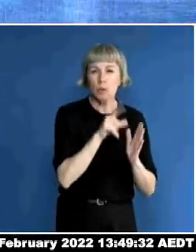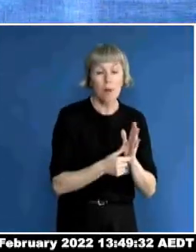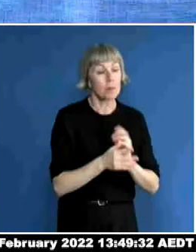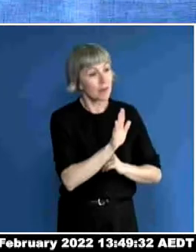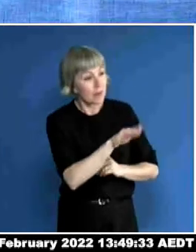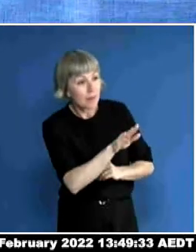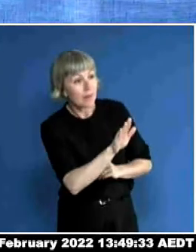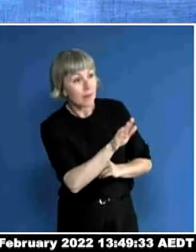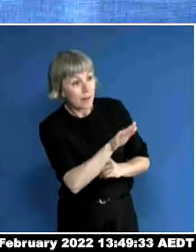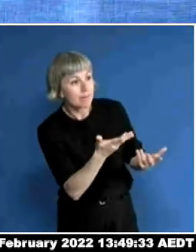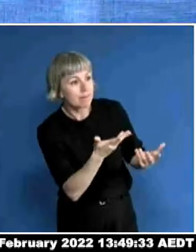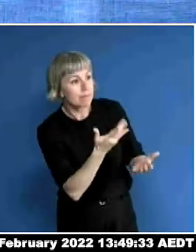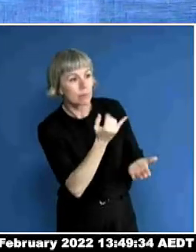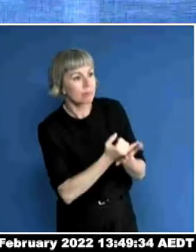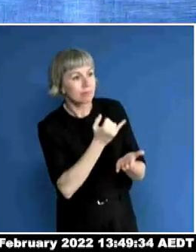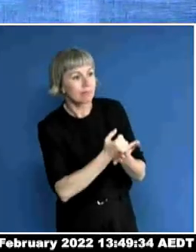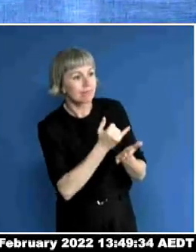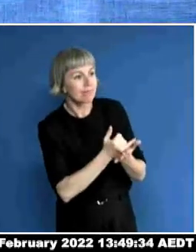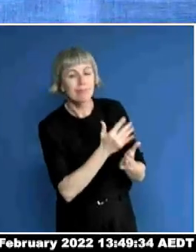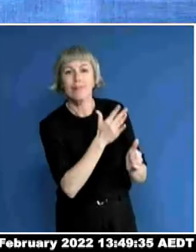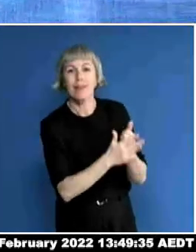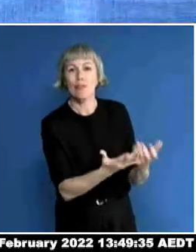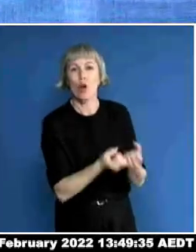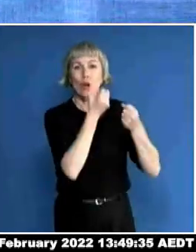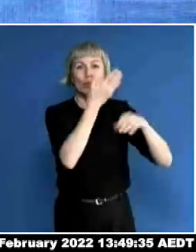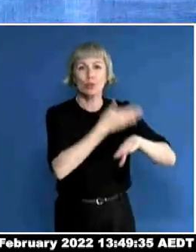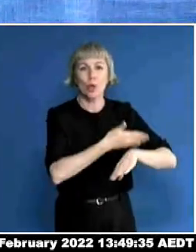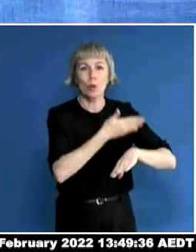so you decided that were you going to change DES providers.